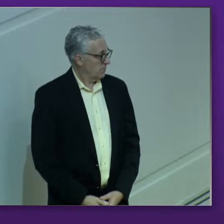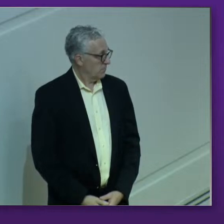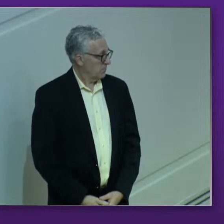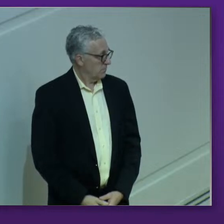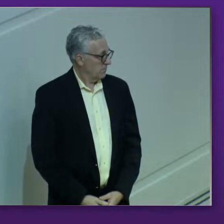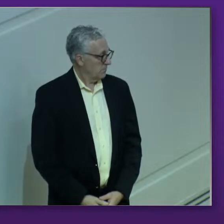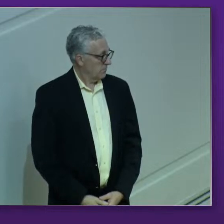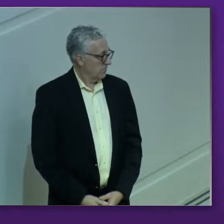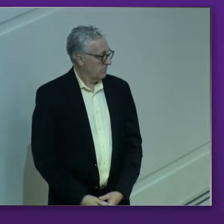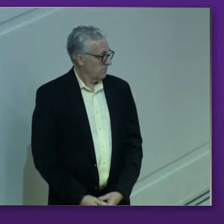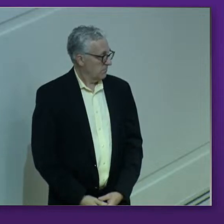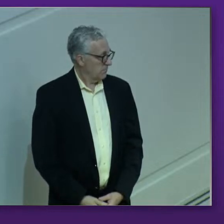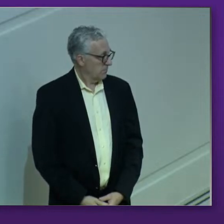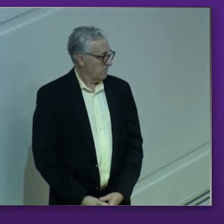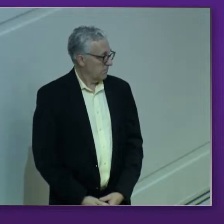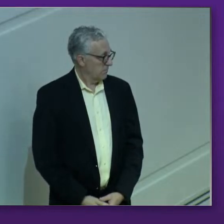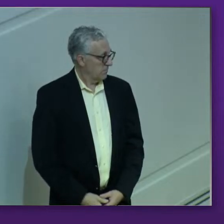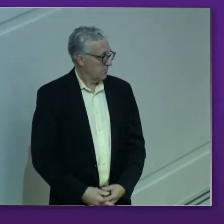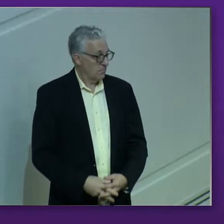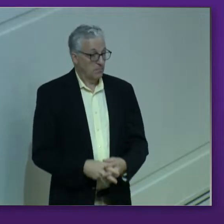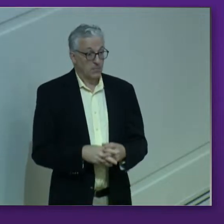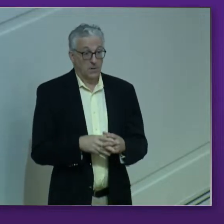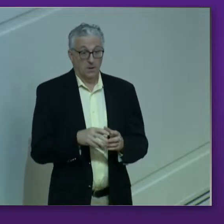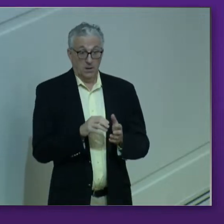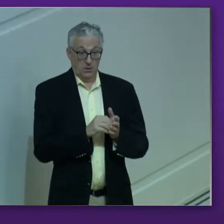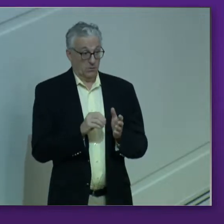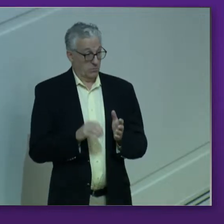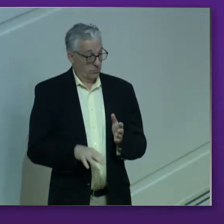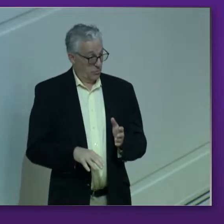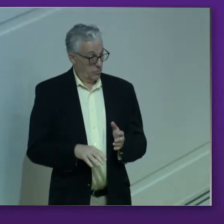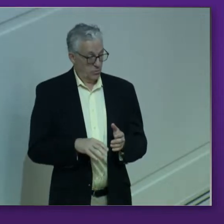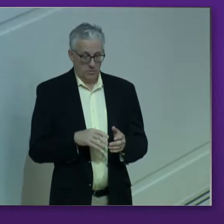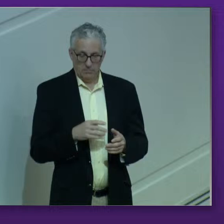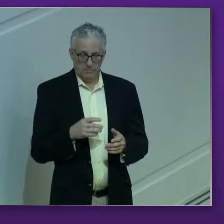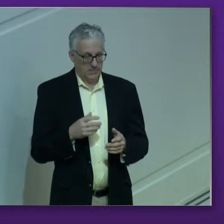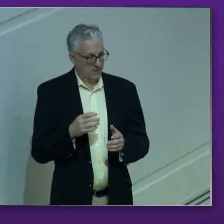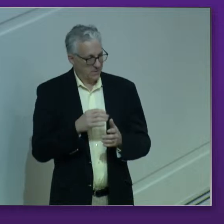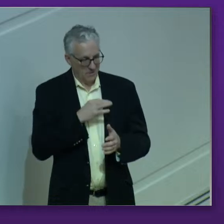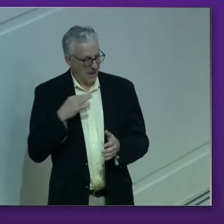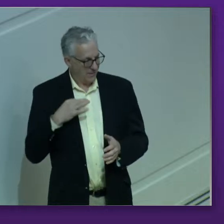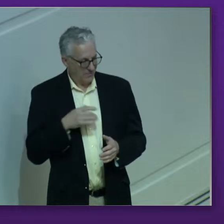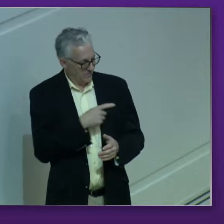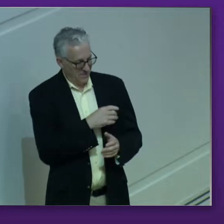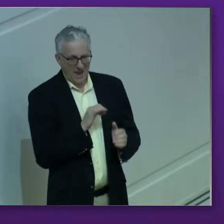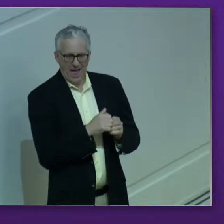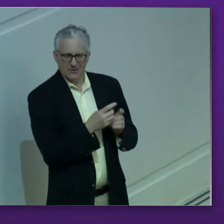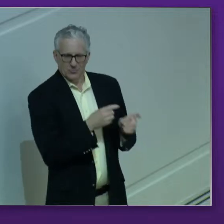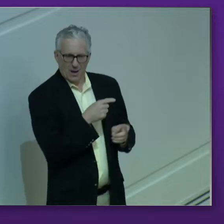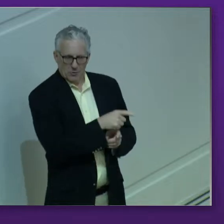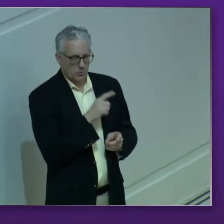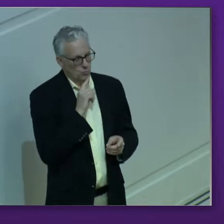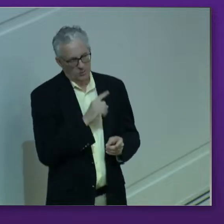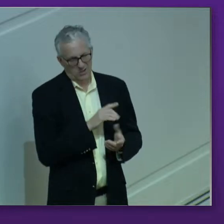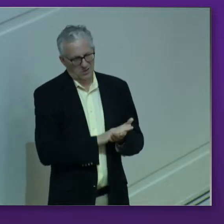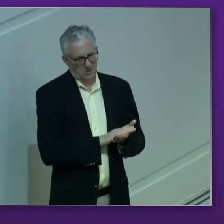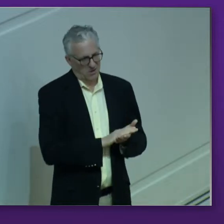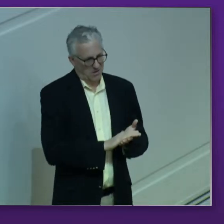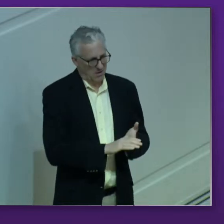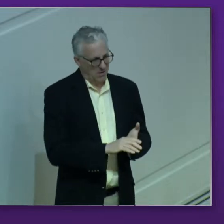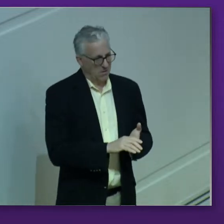SHELLEY JONES TO JOIN US .